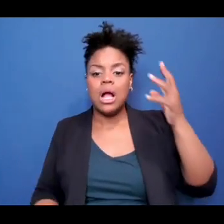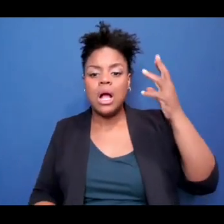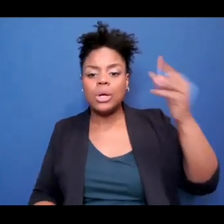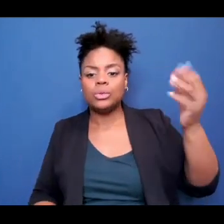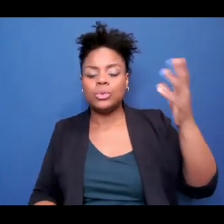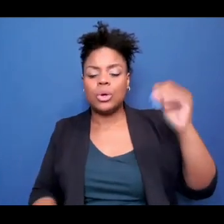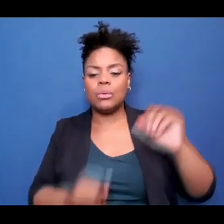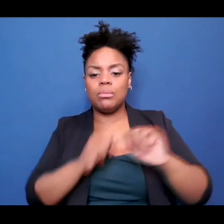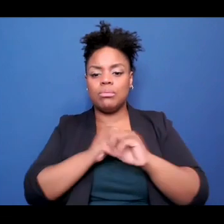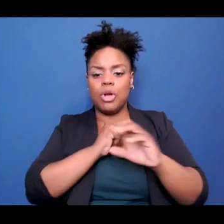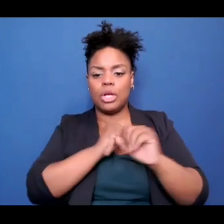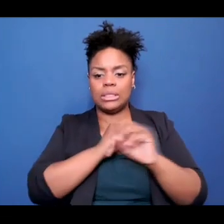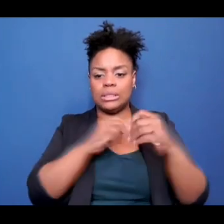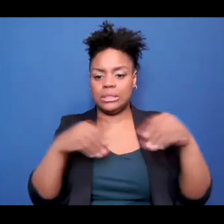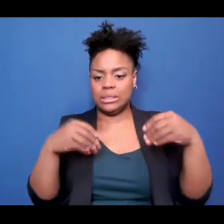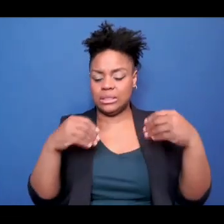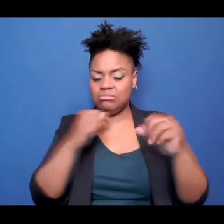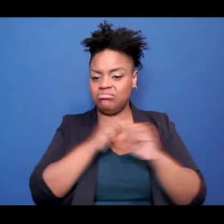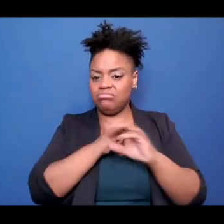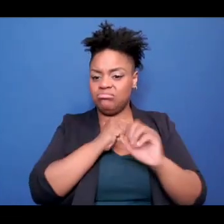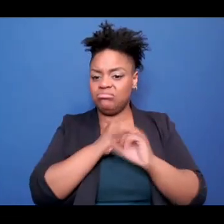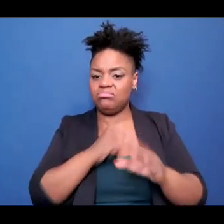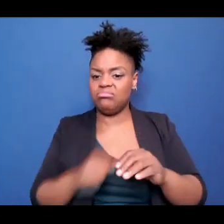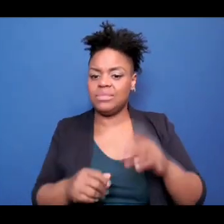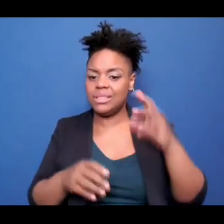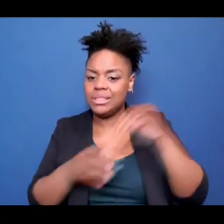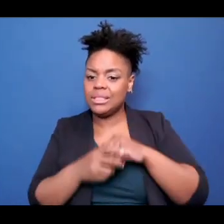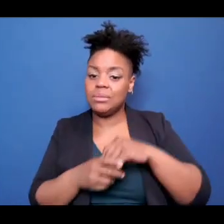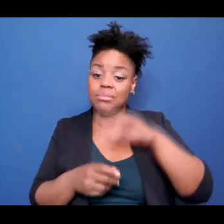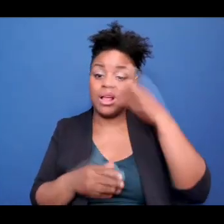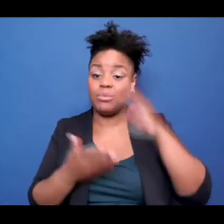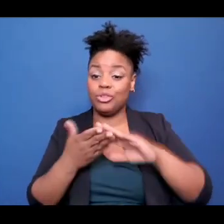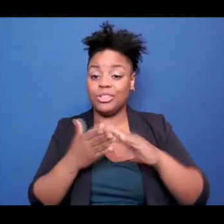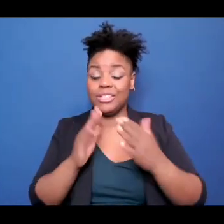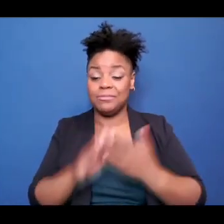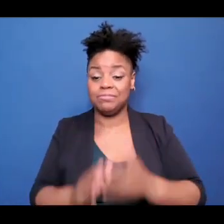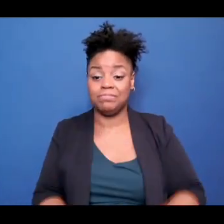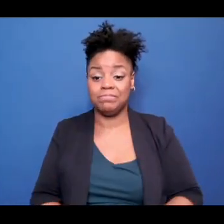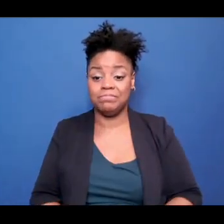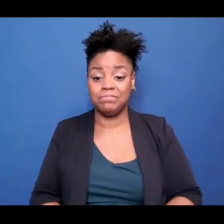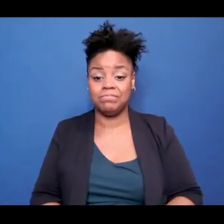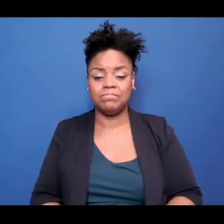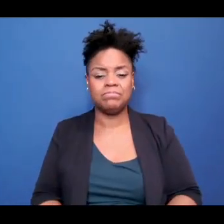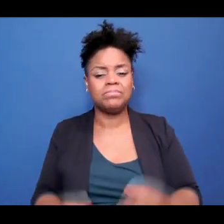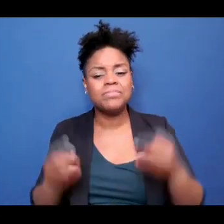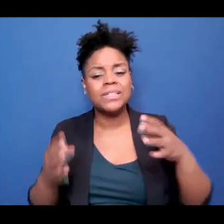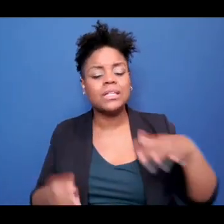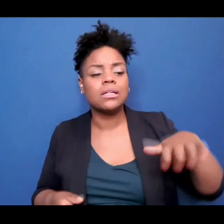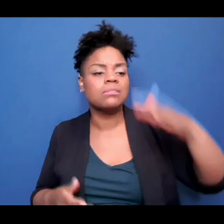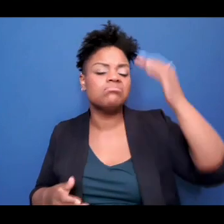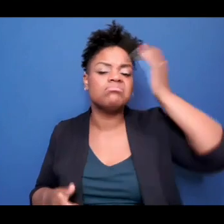ADVERTISING WHICH THEY FOUND QUOTE VERY EFFECTIVE AND APPEALING TO A BLACK AUDIENCE, END QUOTE.